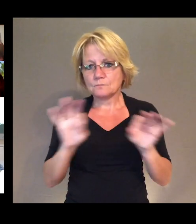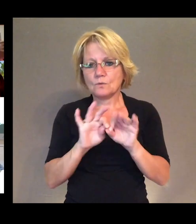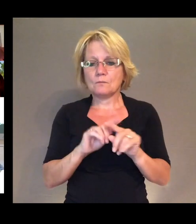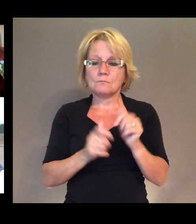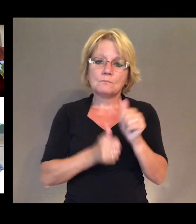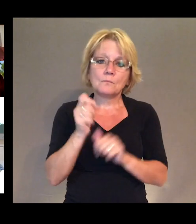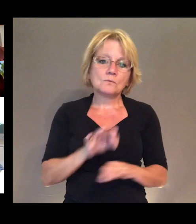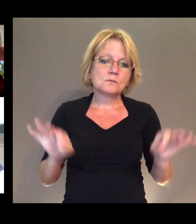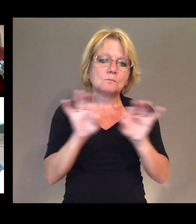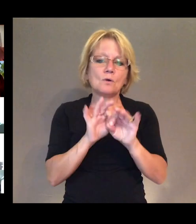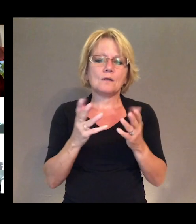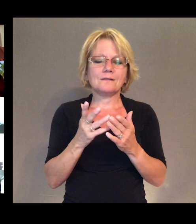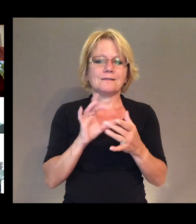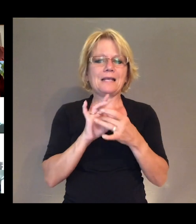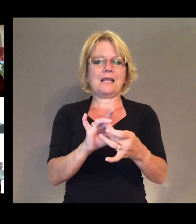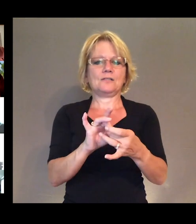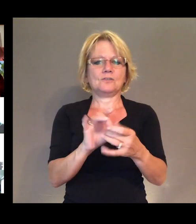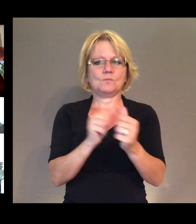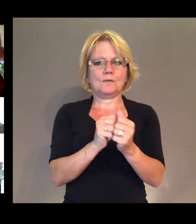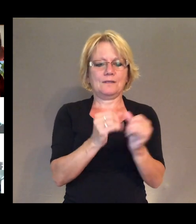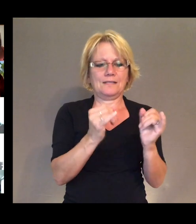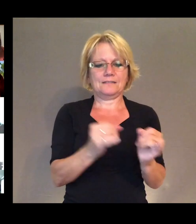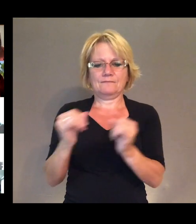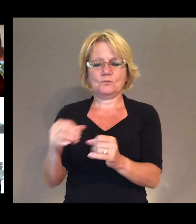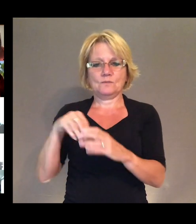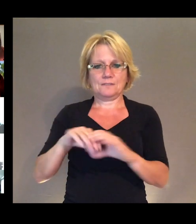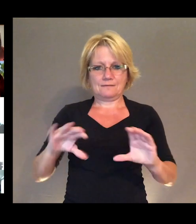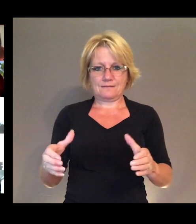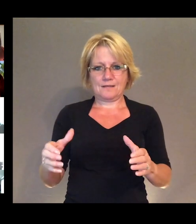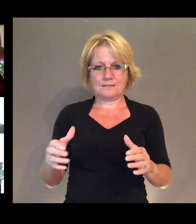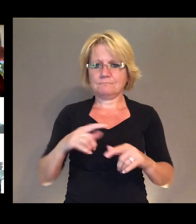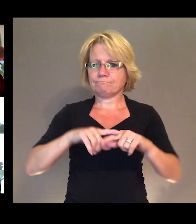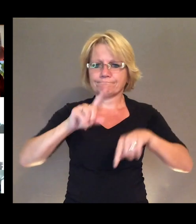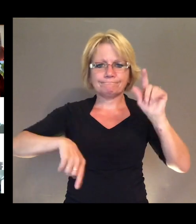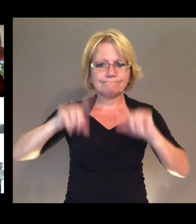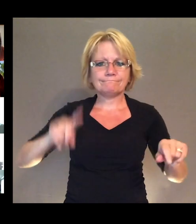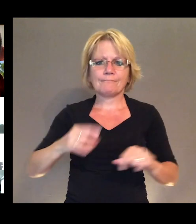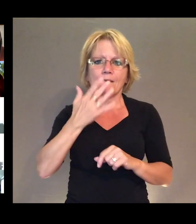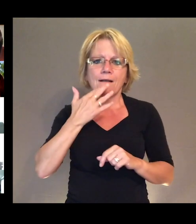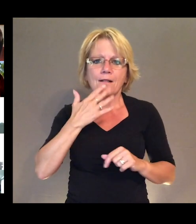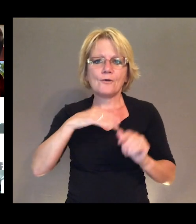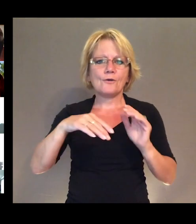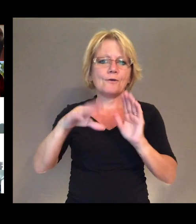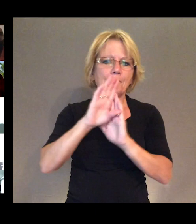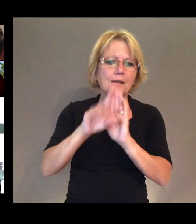that we make with the individuals sitting in our classrooms of all colors, walks of life backgrounds, et cetera.